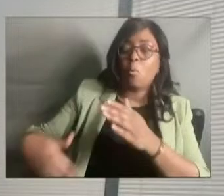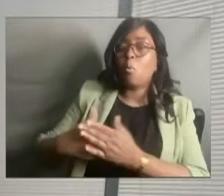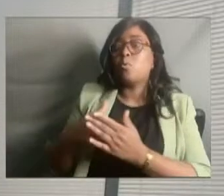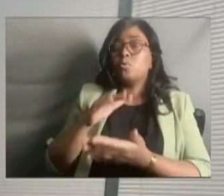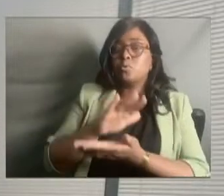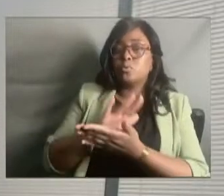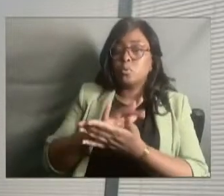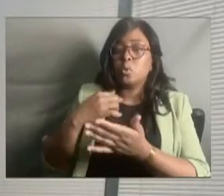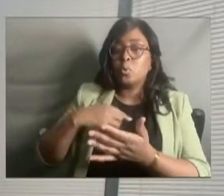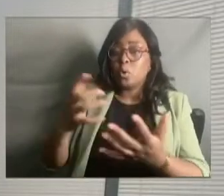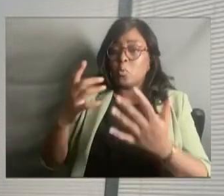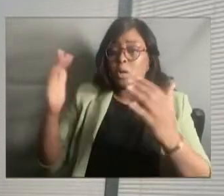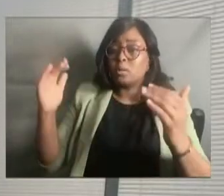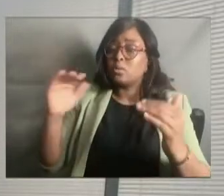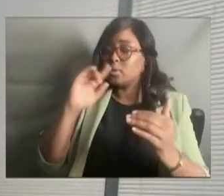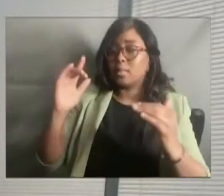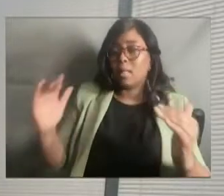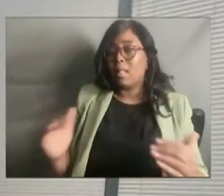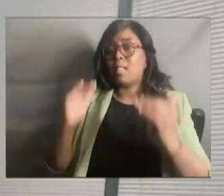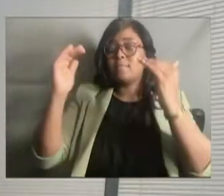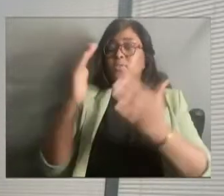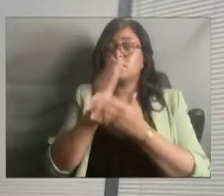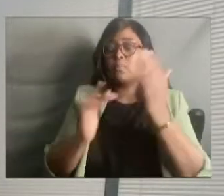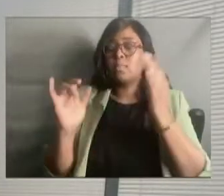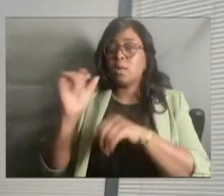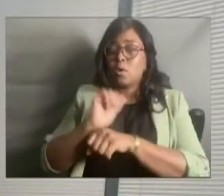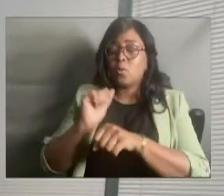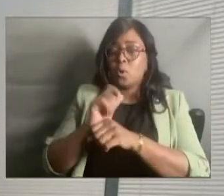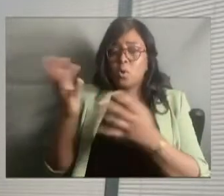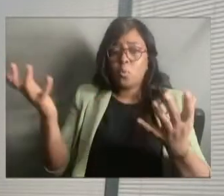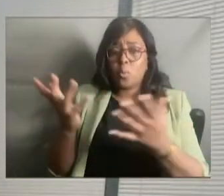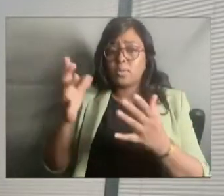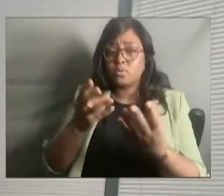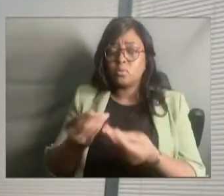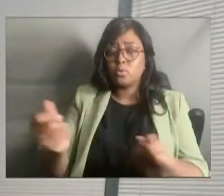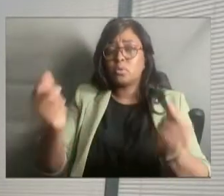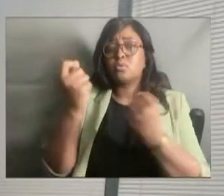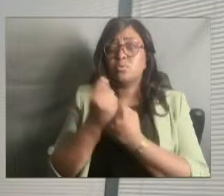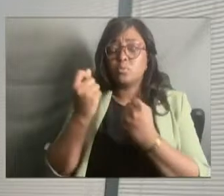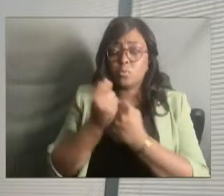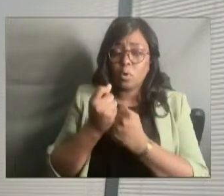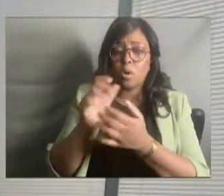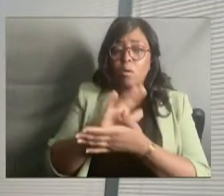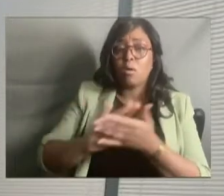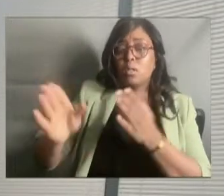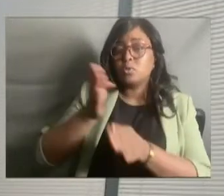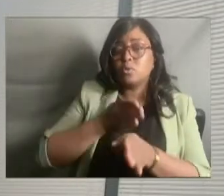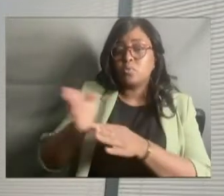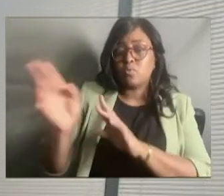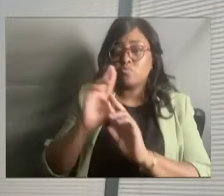the entire school, and we want to elevate some of that work.